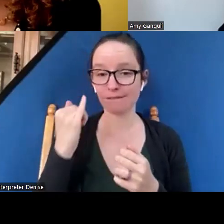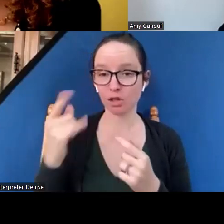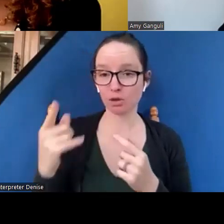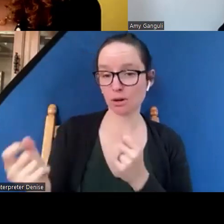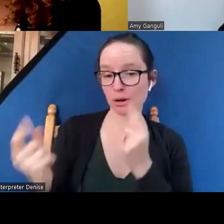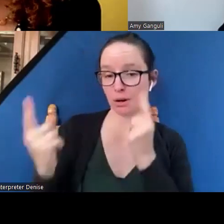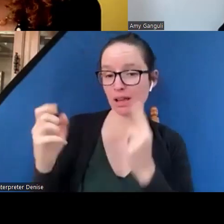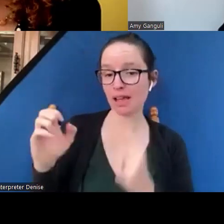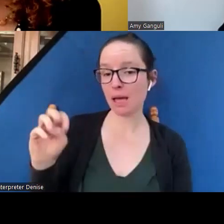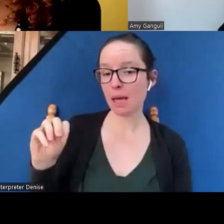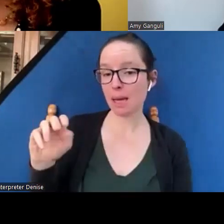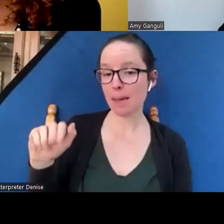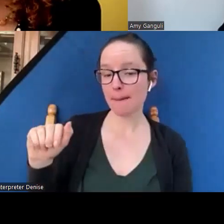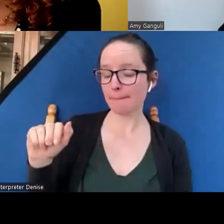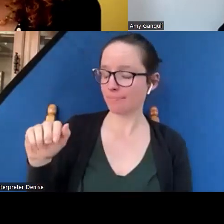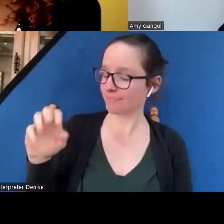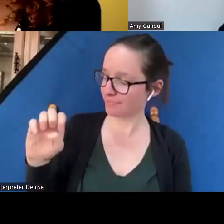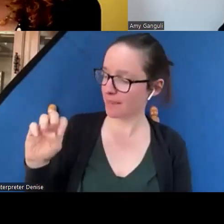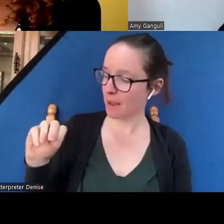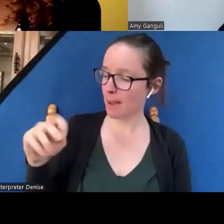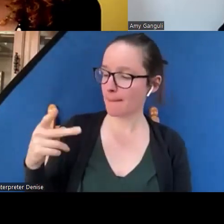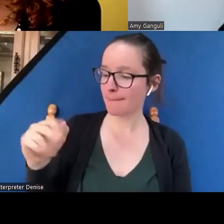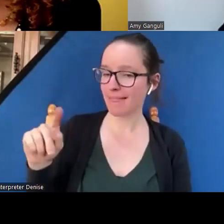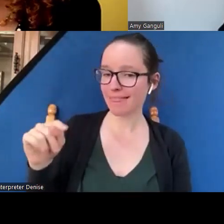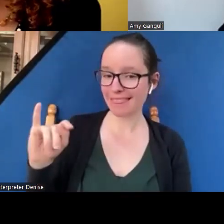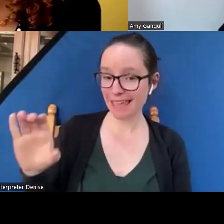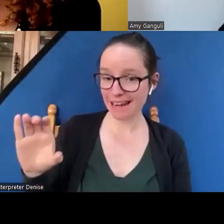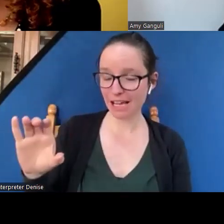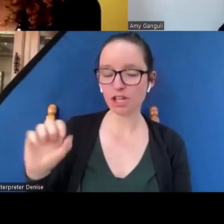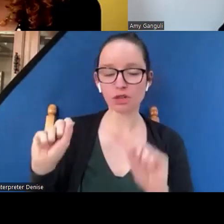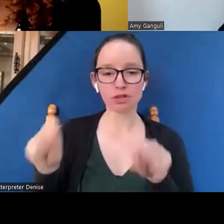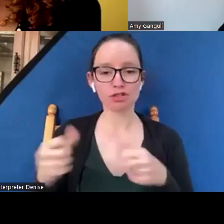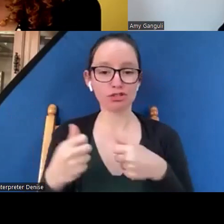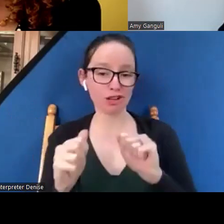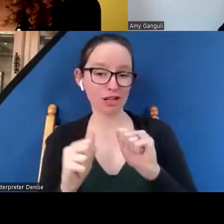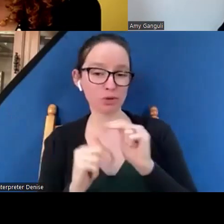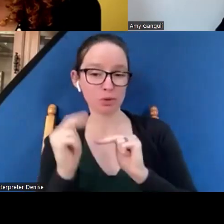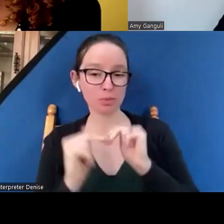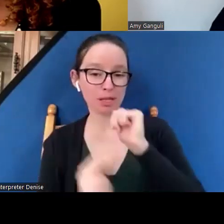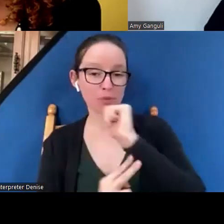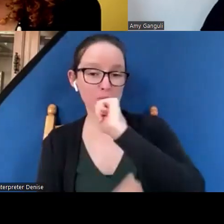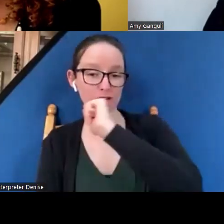you can end up sort of in this role where you're trying to build bridges, and it's not as easy and fast as you'd like.